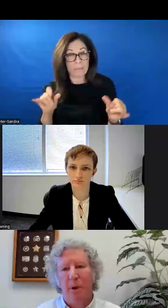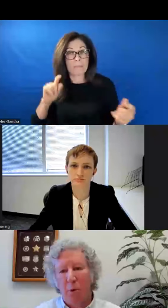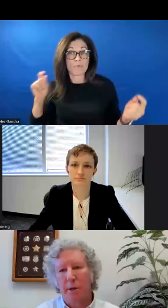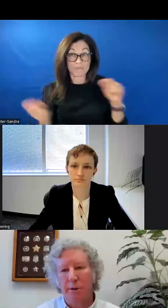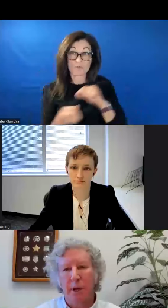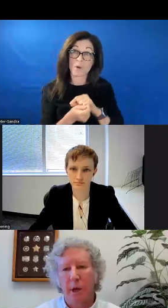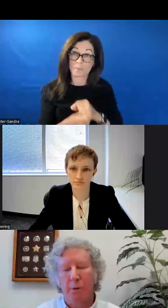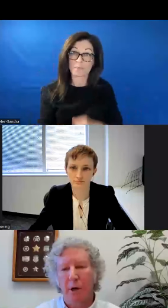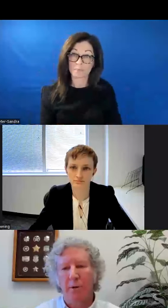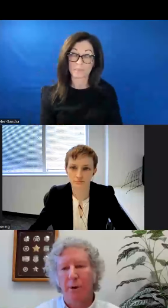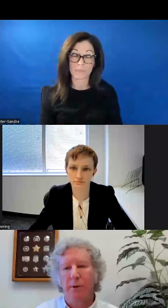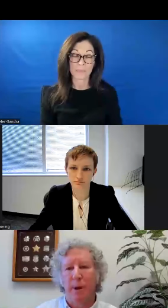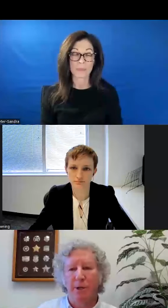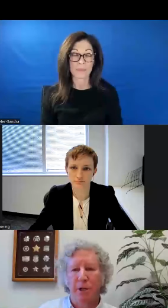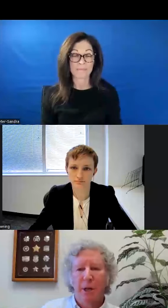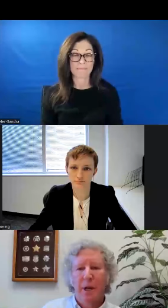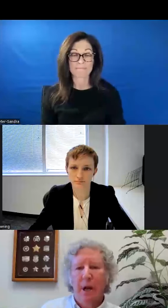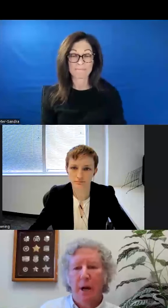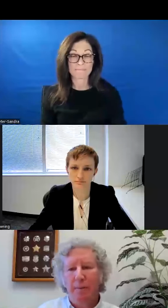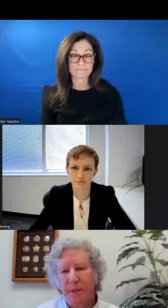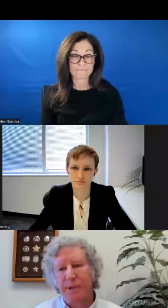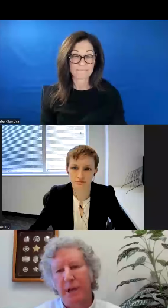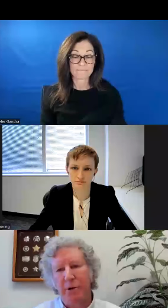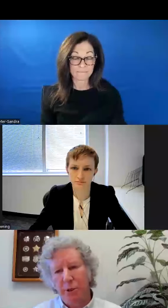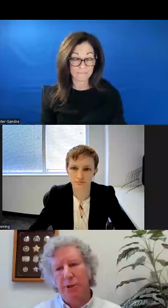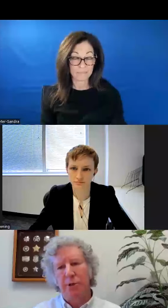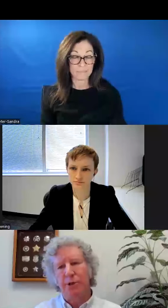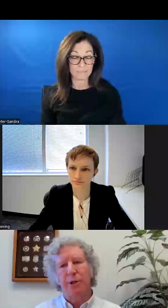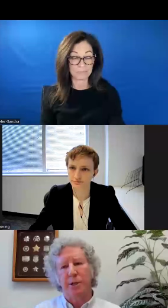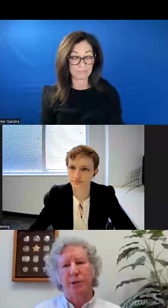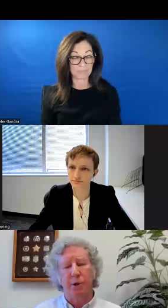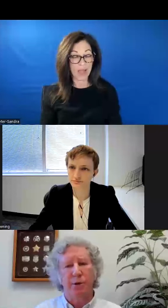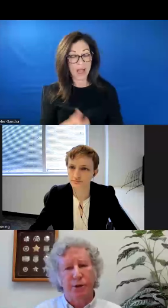ONE OTHER THING I WANT TO BRIEFLY MENTION IS THAT RESEARCH SHOWS